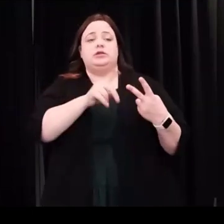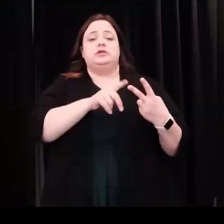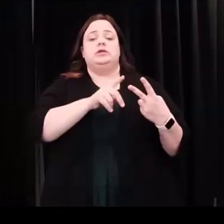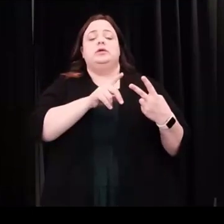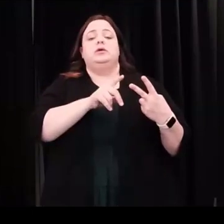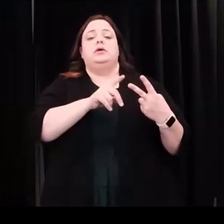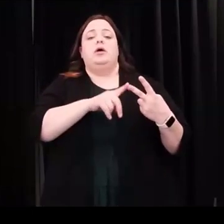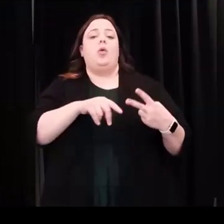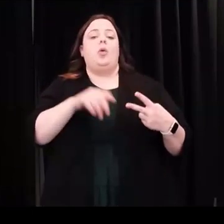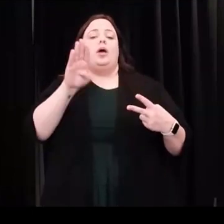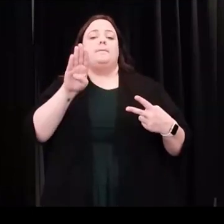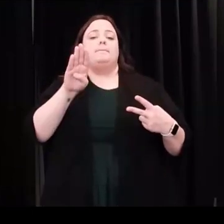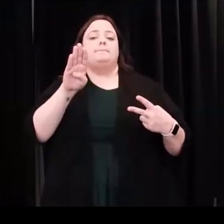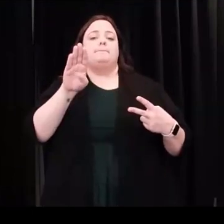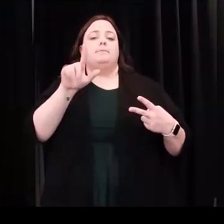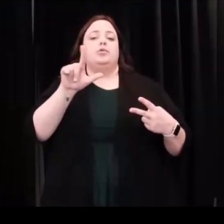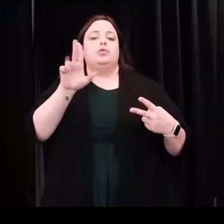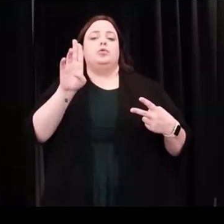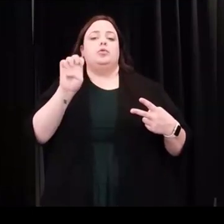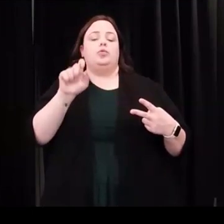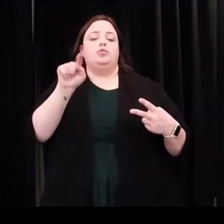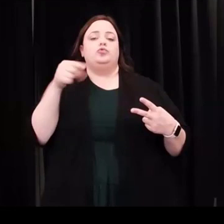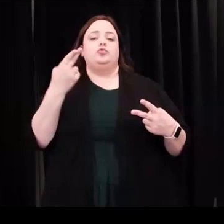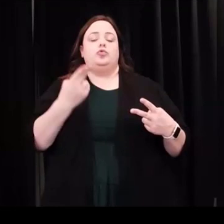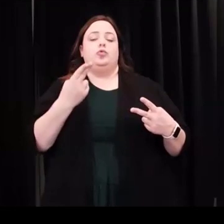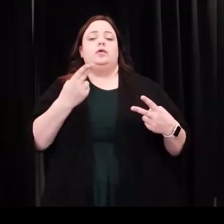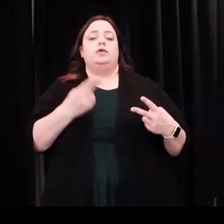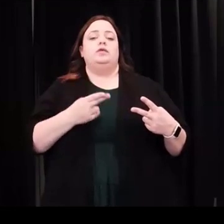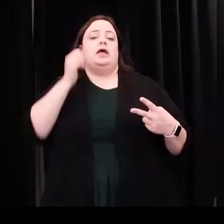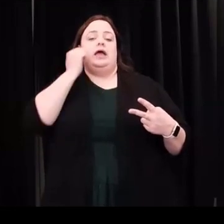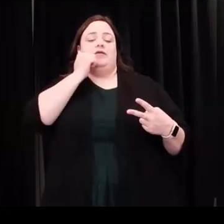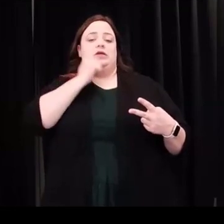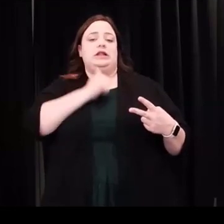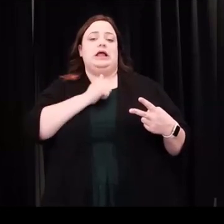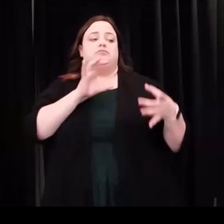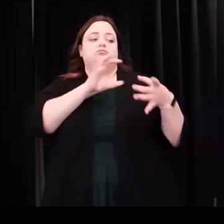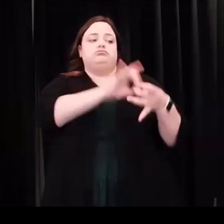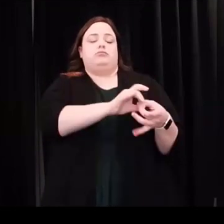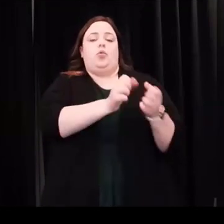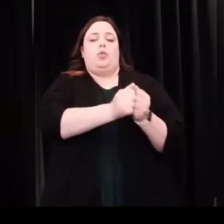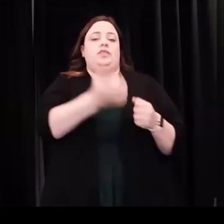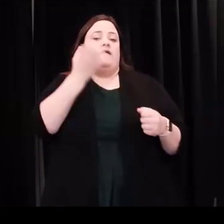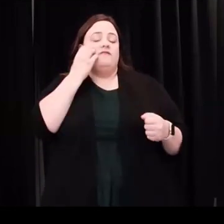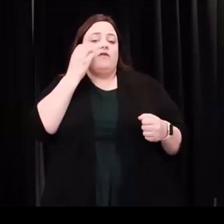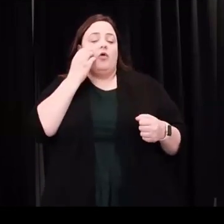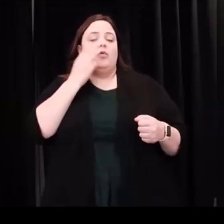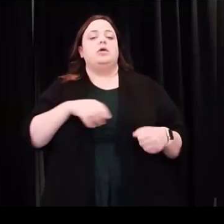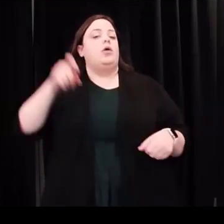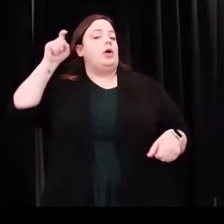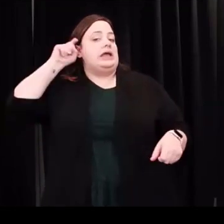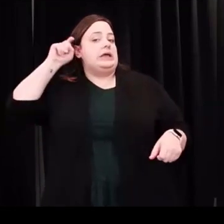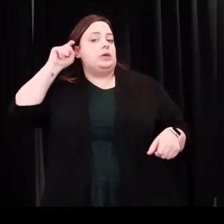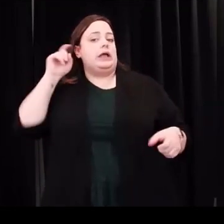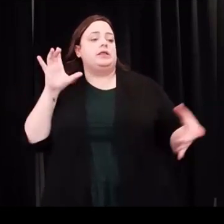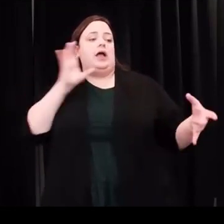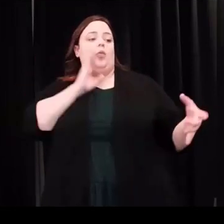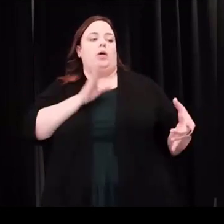capable hearing aids to match with his day-to-day tech, such as his phone. Oh, Bluetooth hearing aids. That's a new solution that we haven't heard yet,